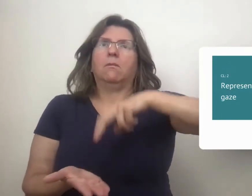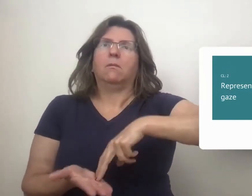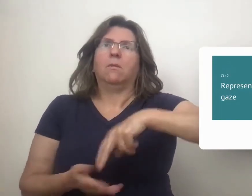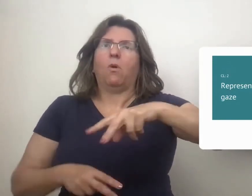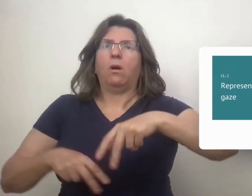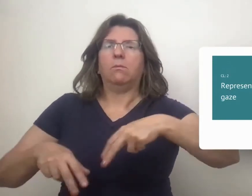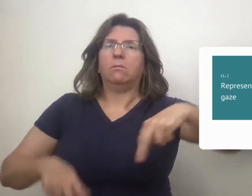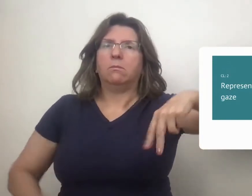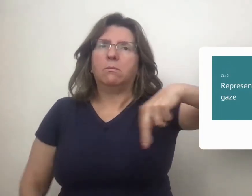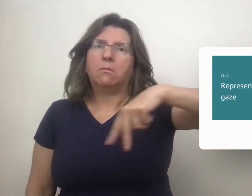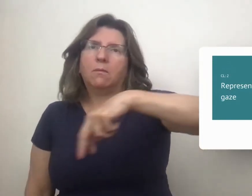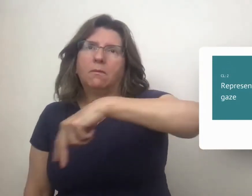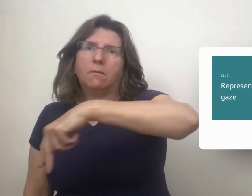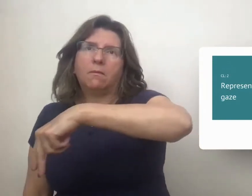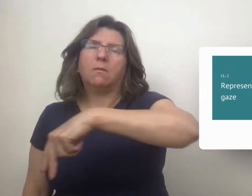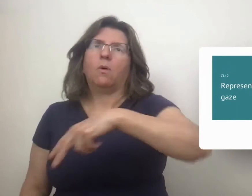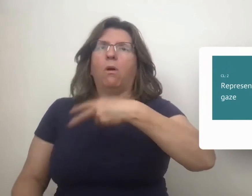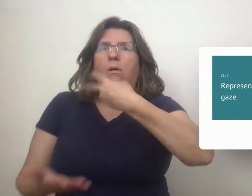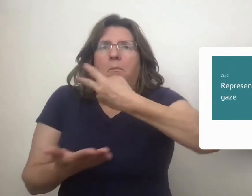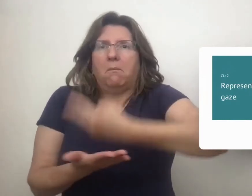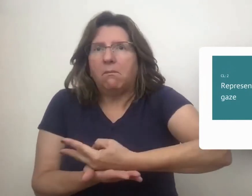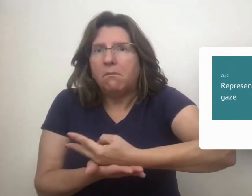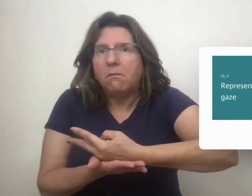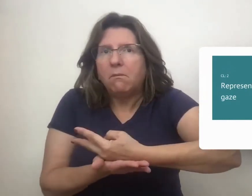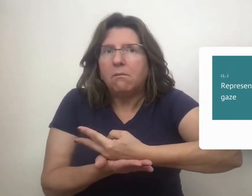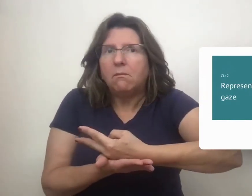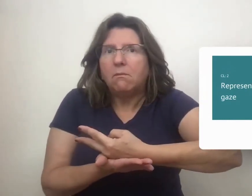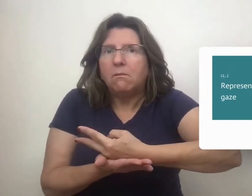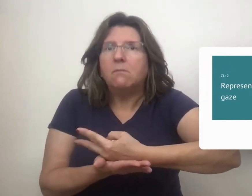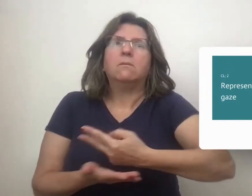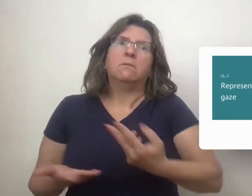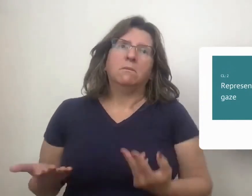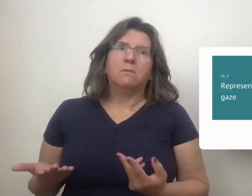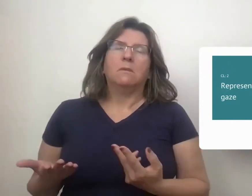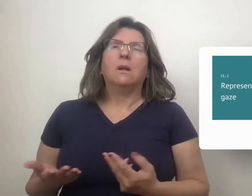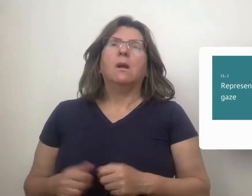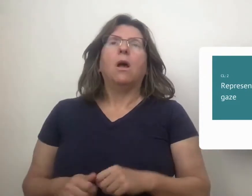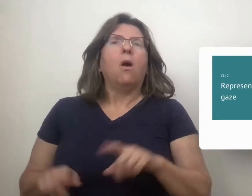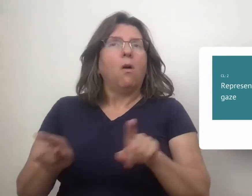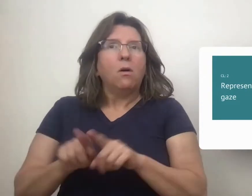The CL:2 can also show the act of walking without a surface / base.